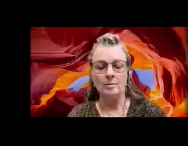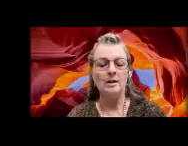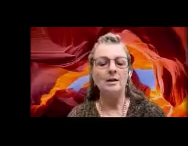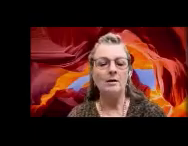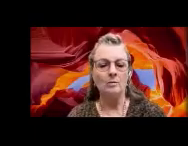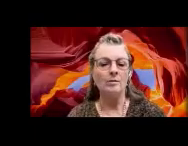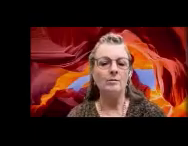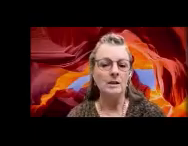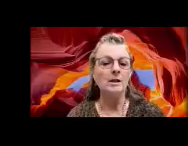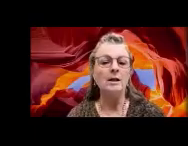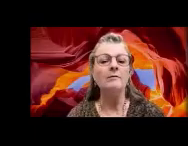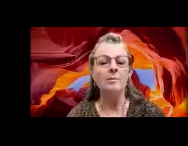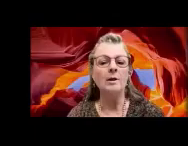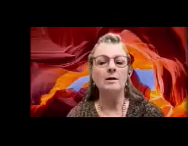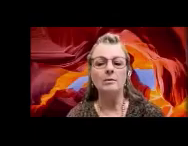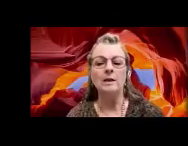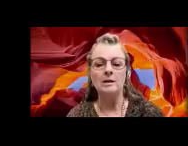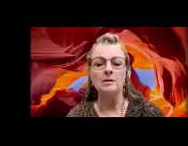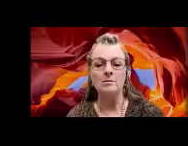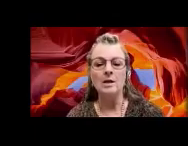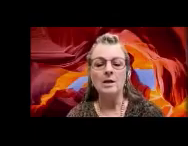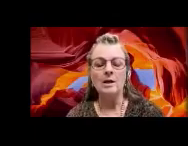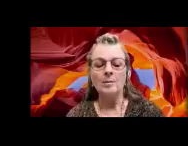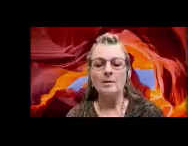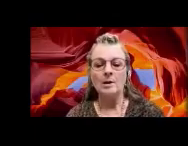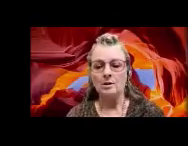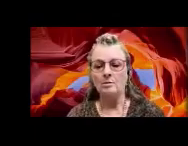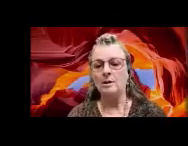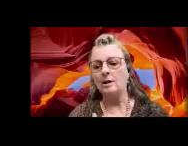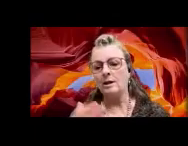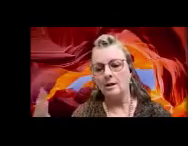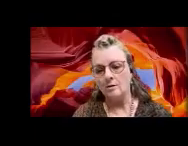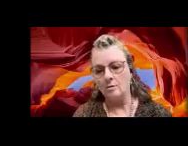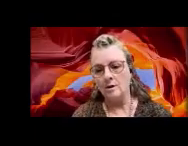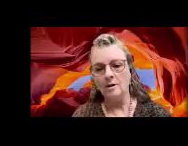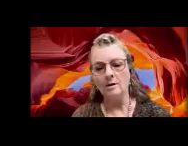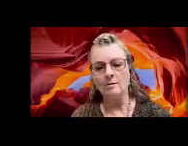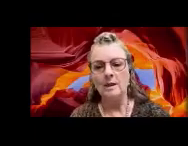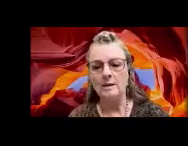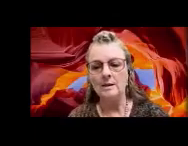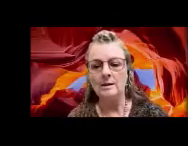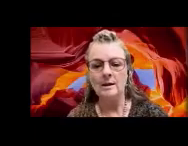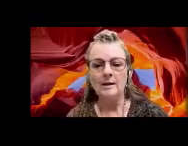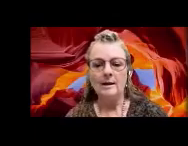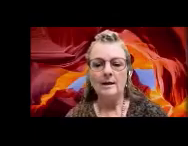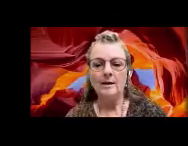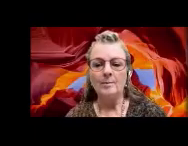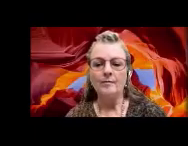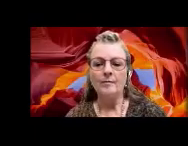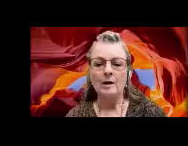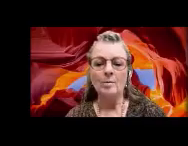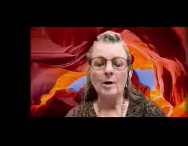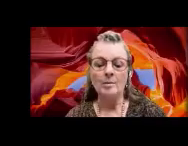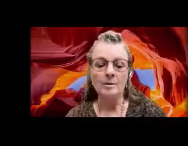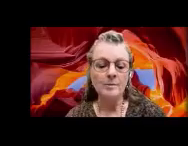be that we're reaching everybody that we need to, but I'm not sure what it's like in your arenas. There are problems